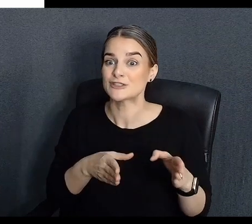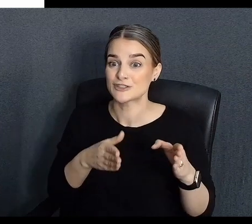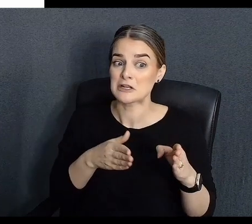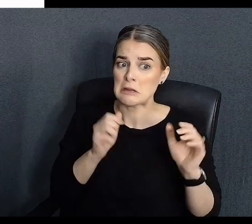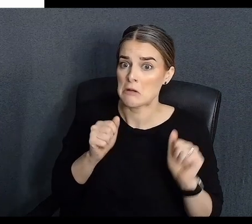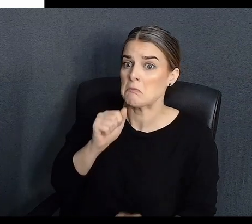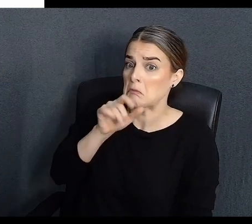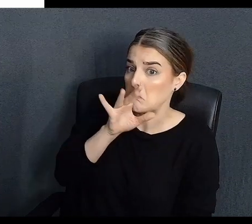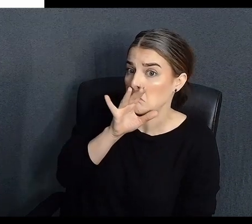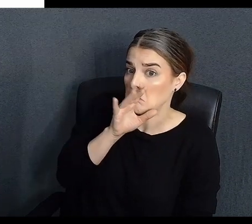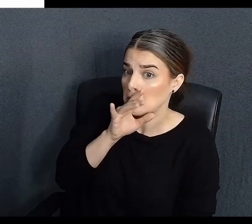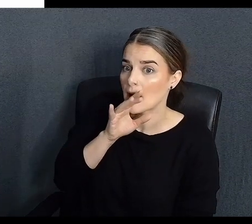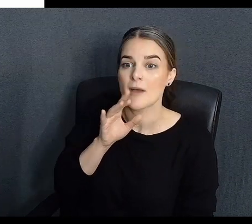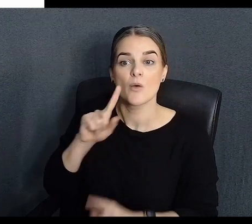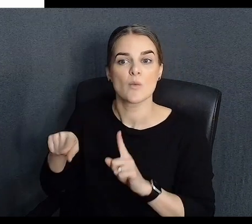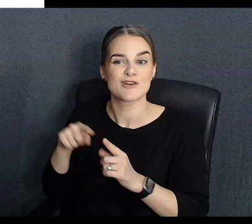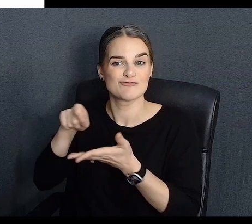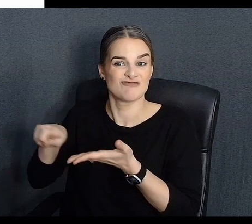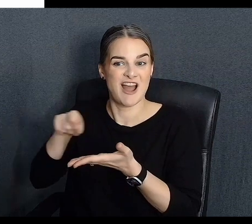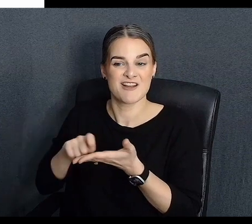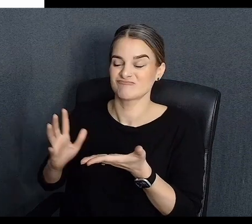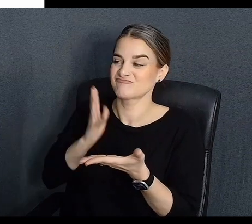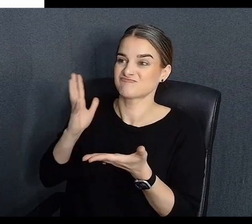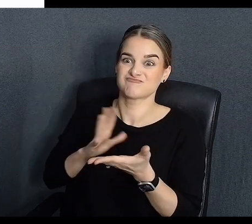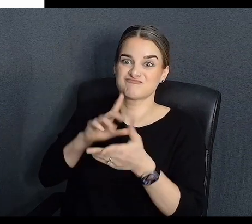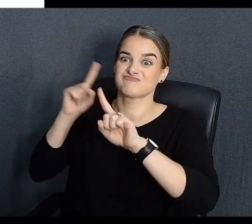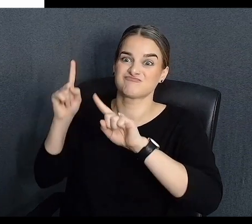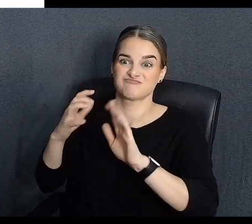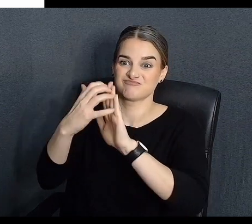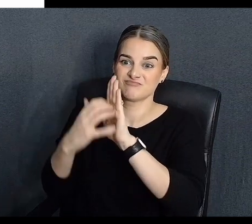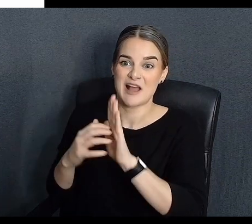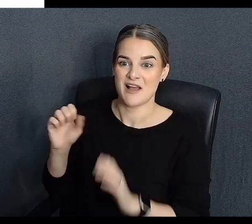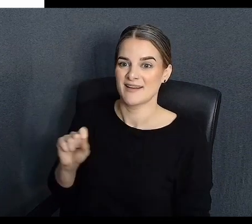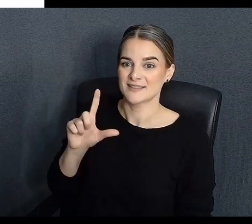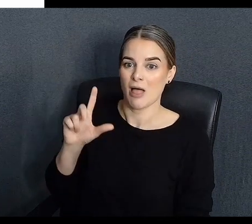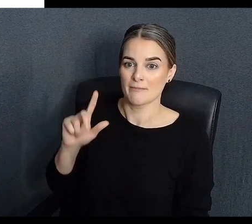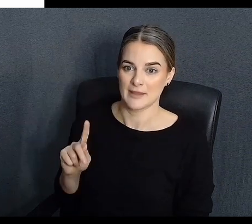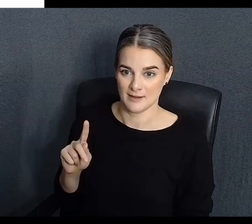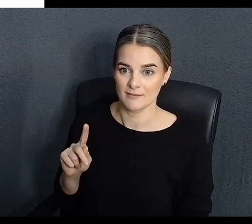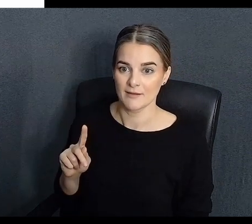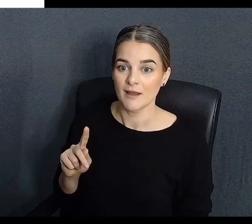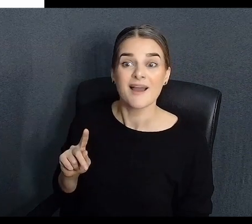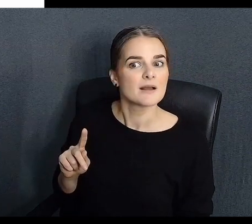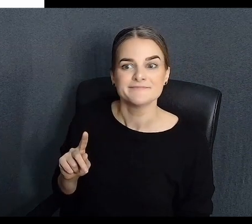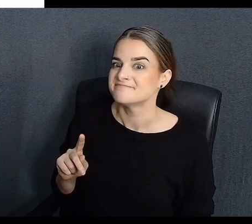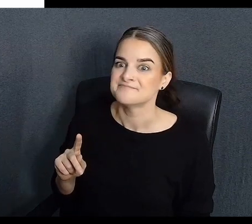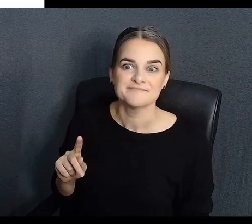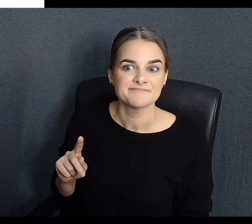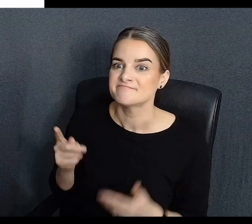But when we're writing up this big, fancy report as an SLP, we don't really want to focus on all the things